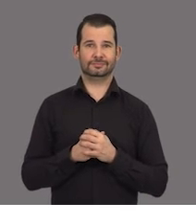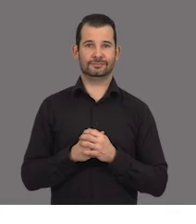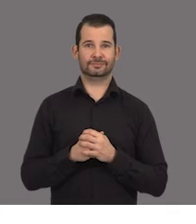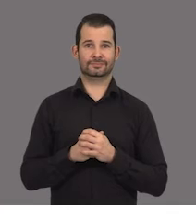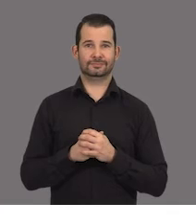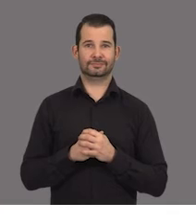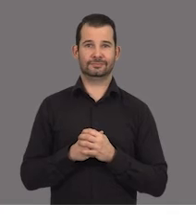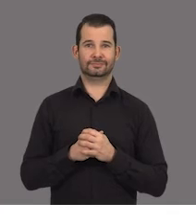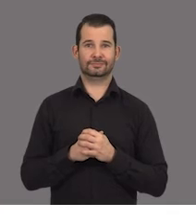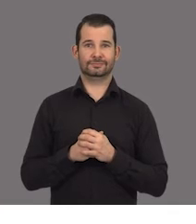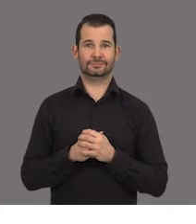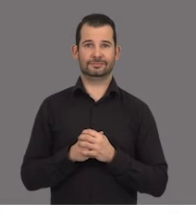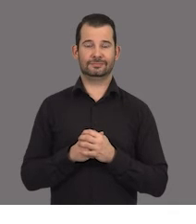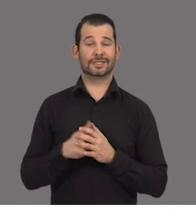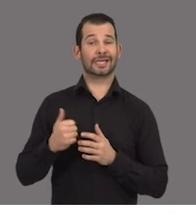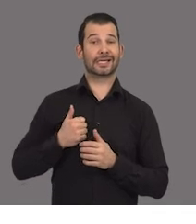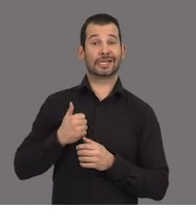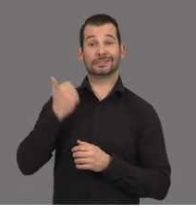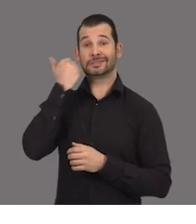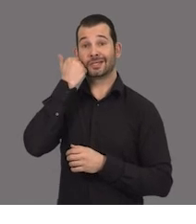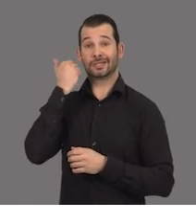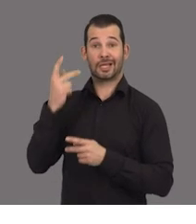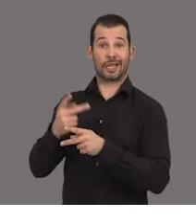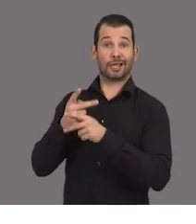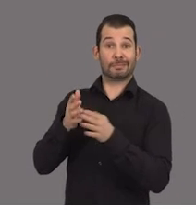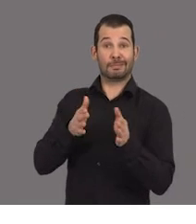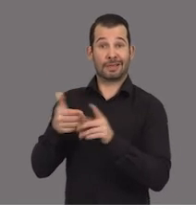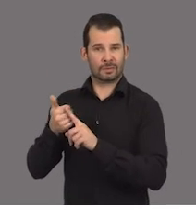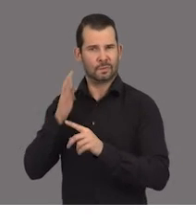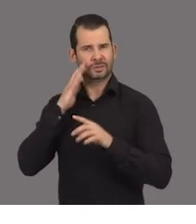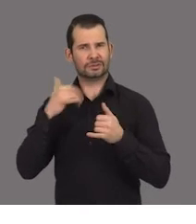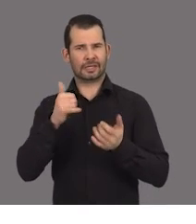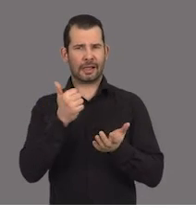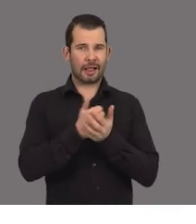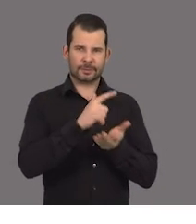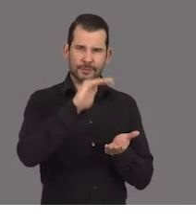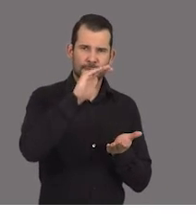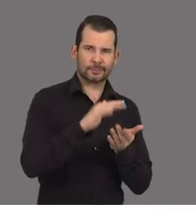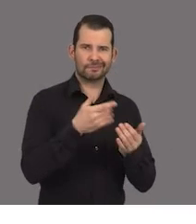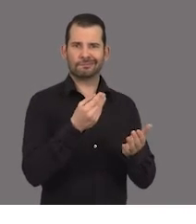The Canadian Dental Care Plan will still help ease financial barriers to accessing